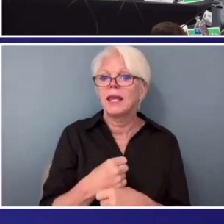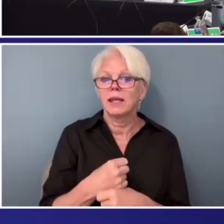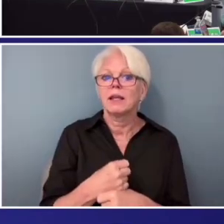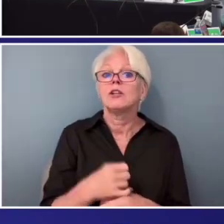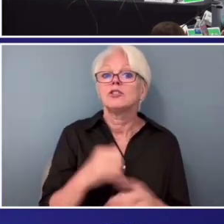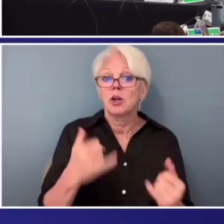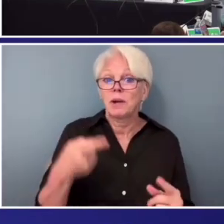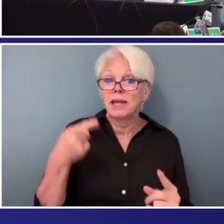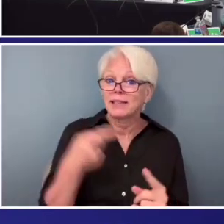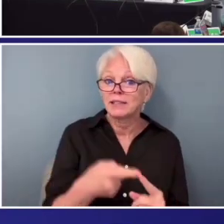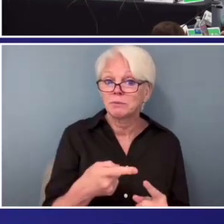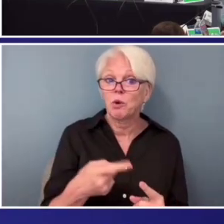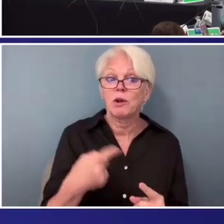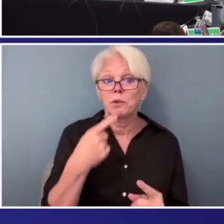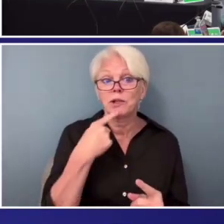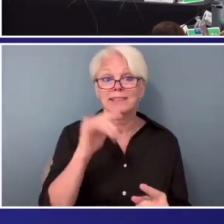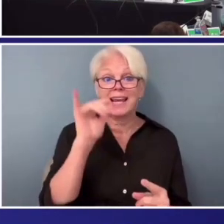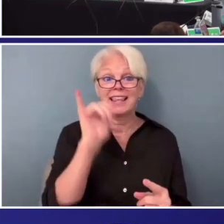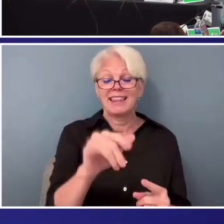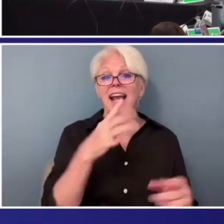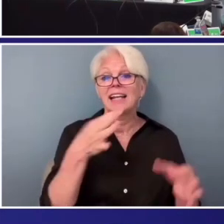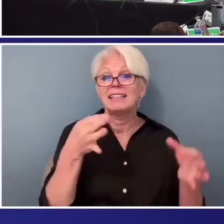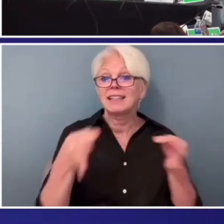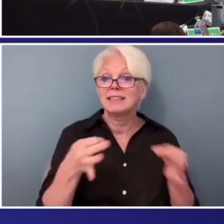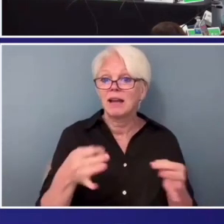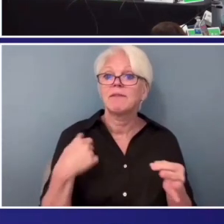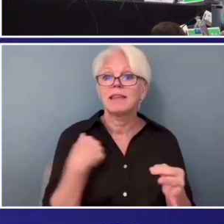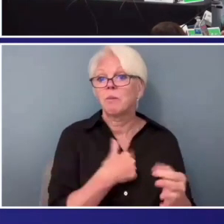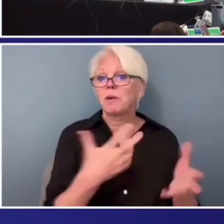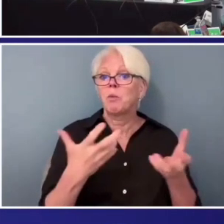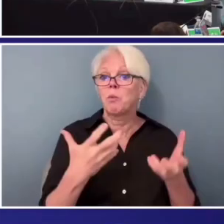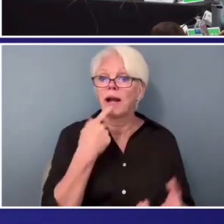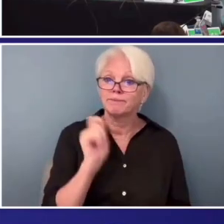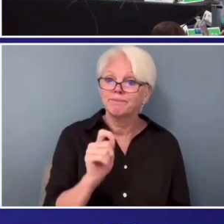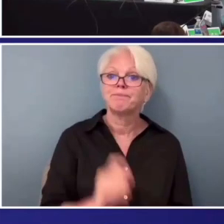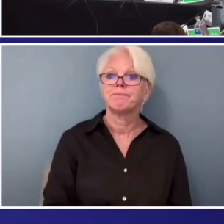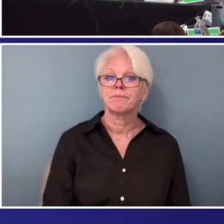we are saying this is the definition that we want. At some later date,